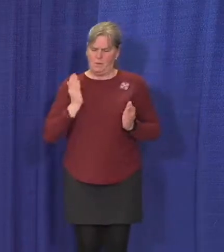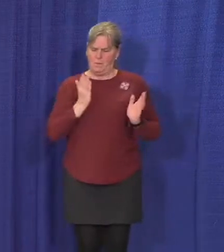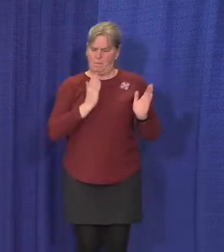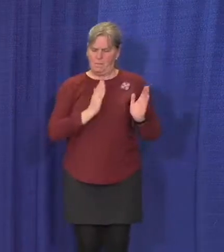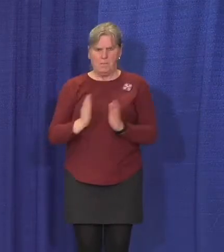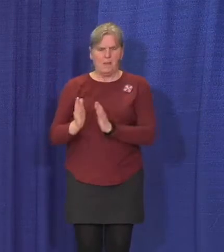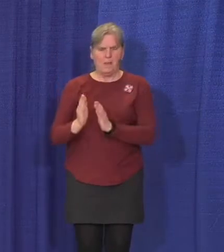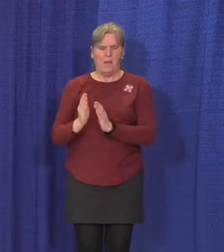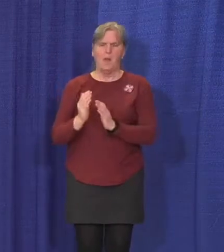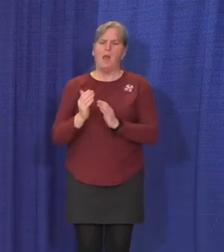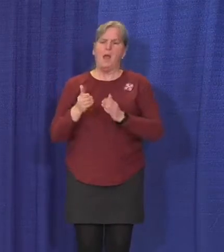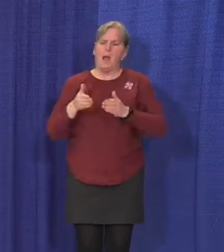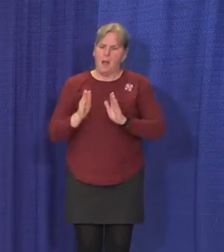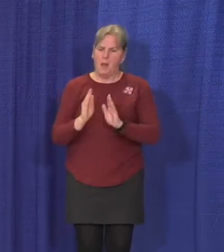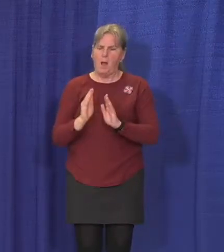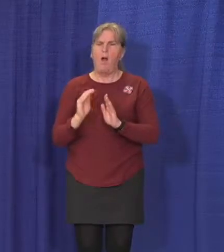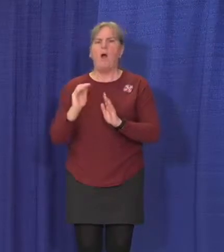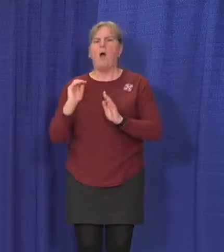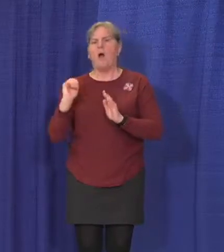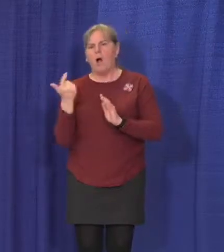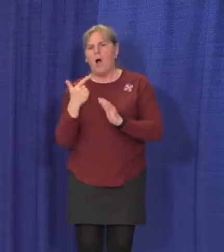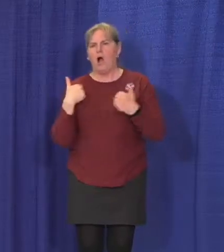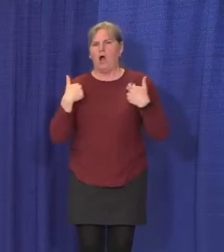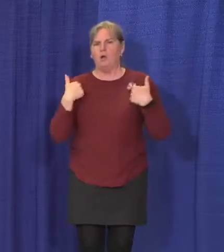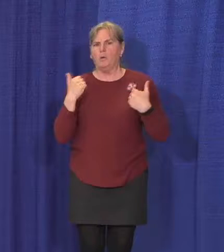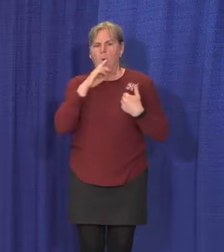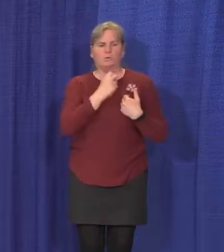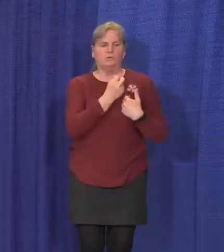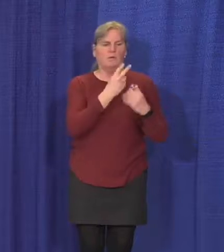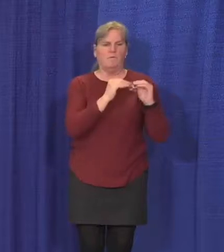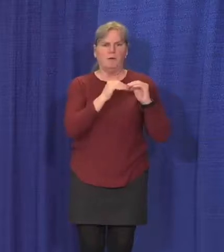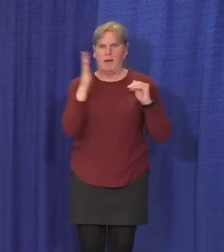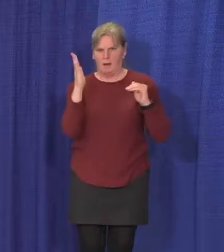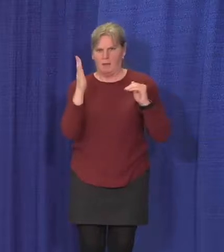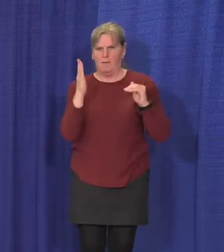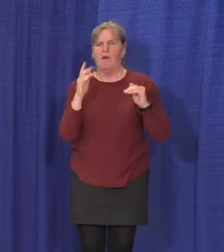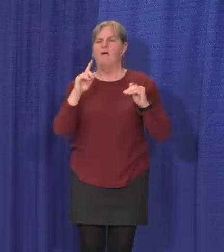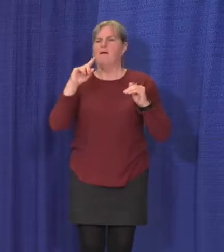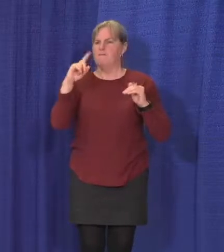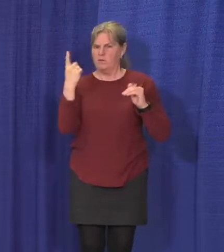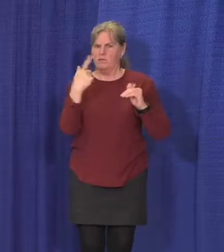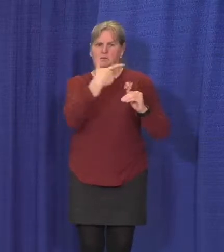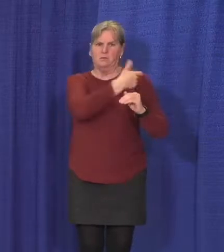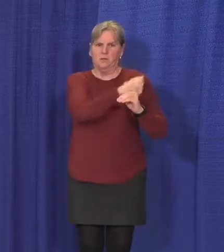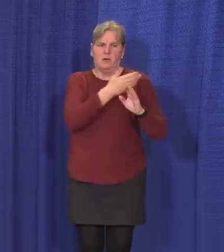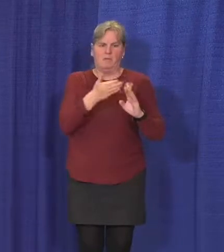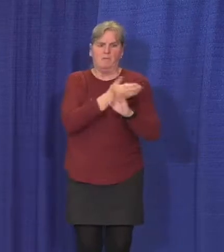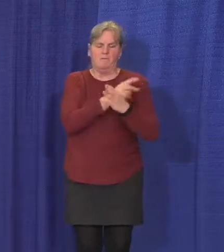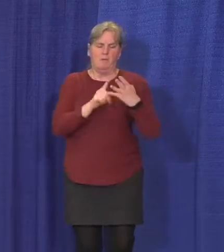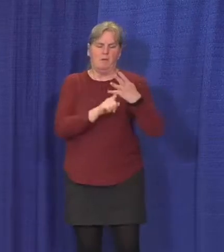Our plan will ensure all youth ages 12 and up will receive their first shot before the end